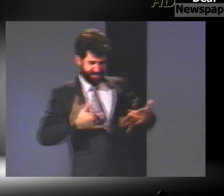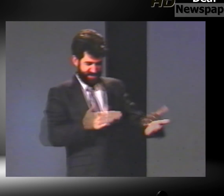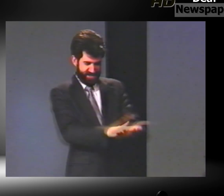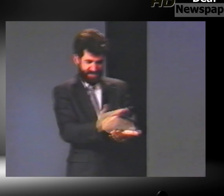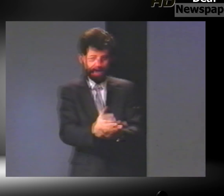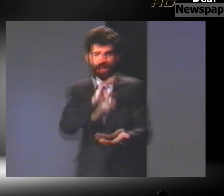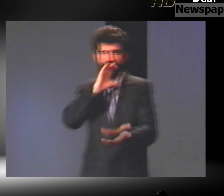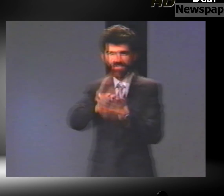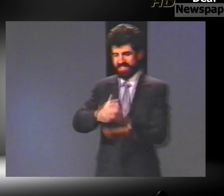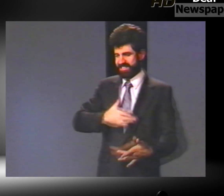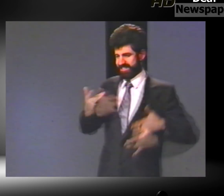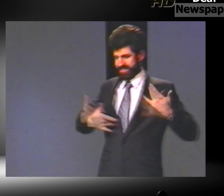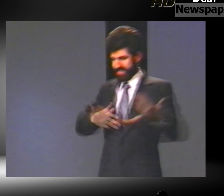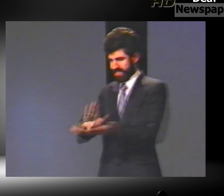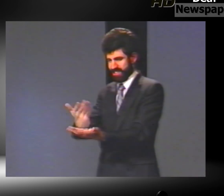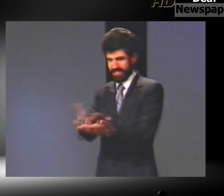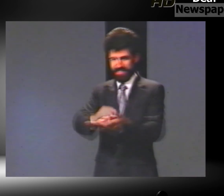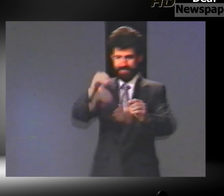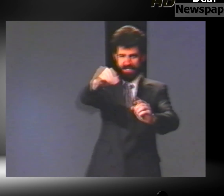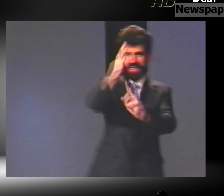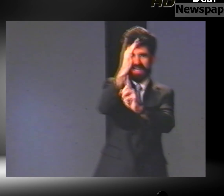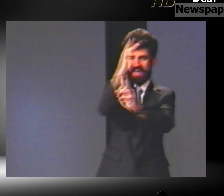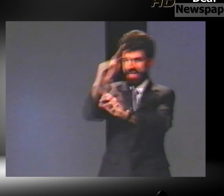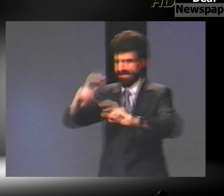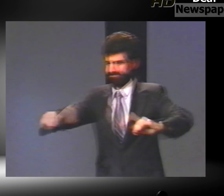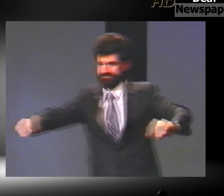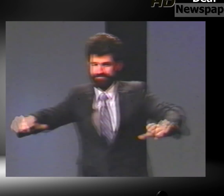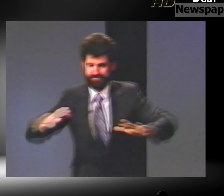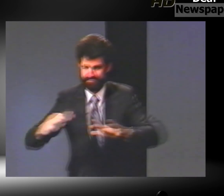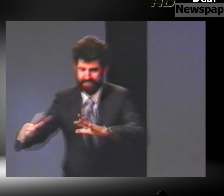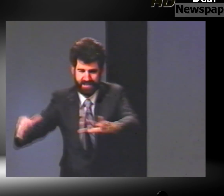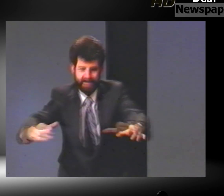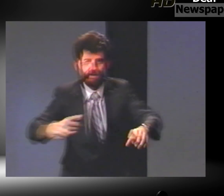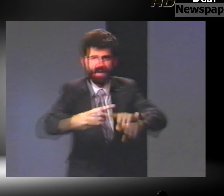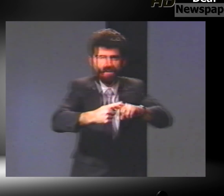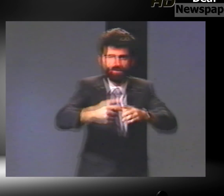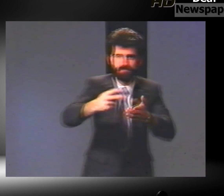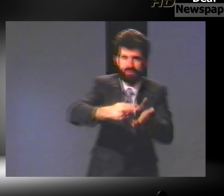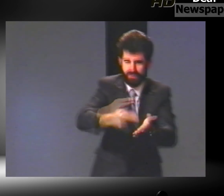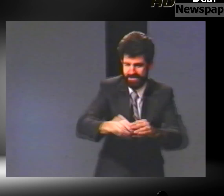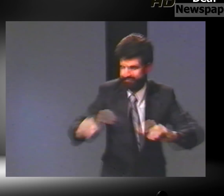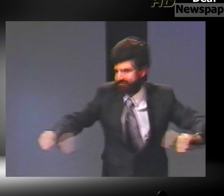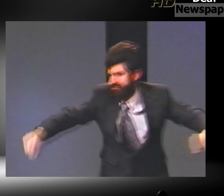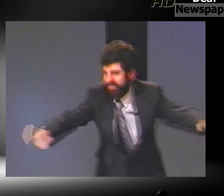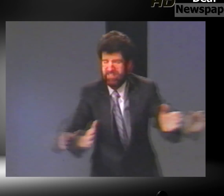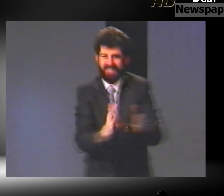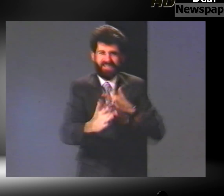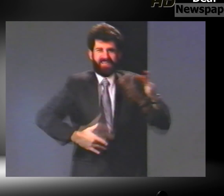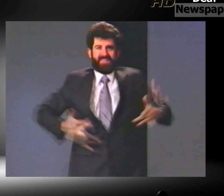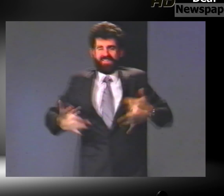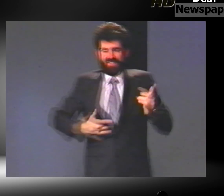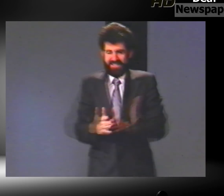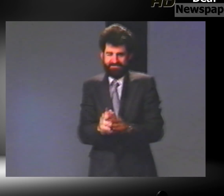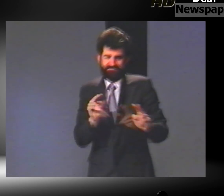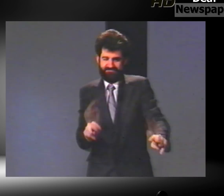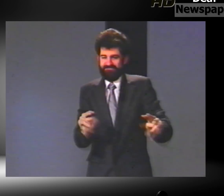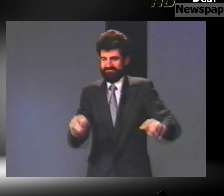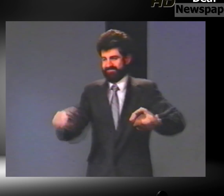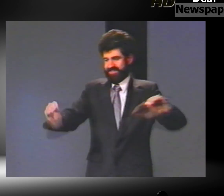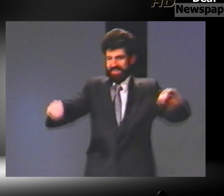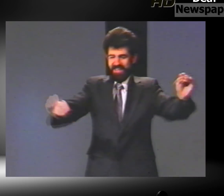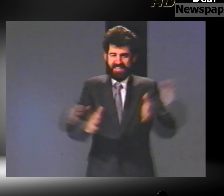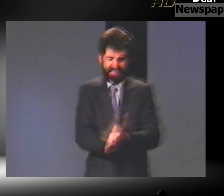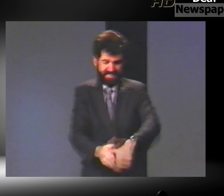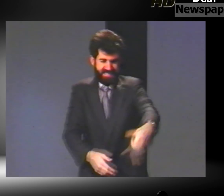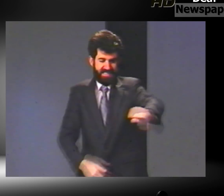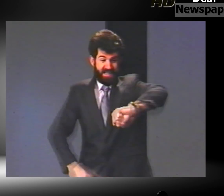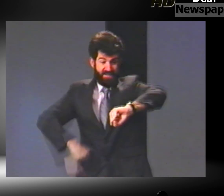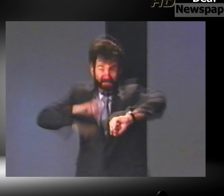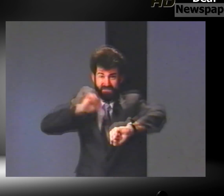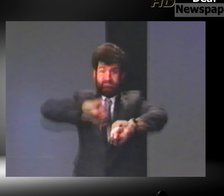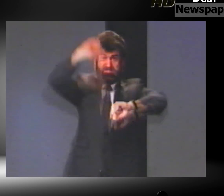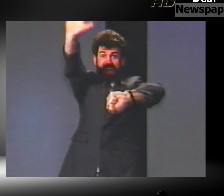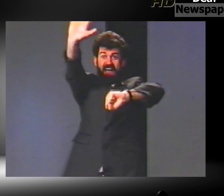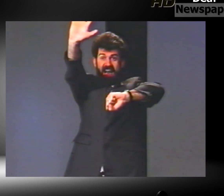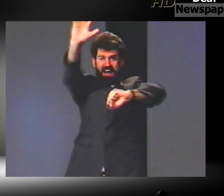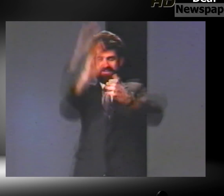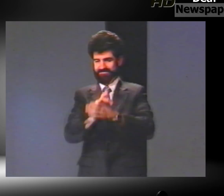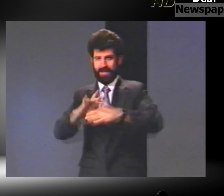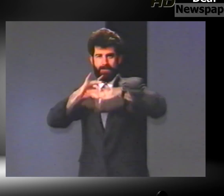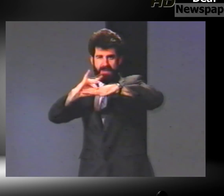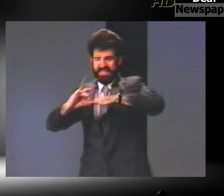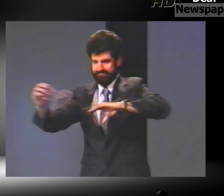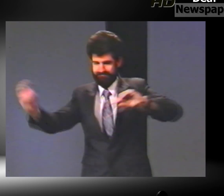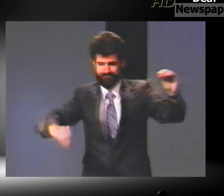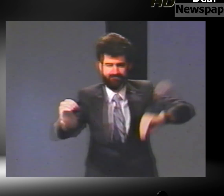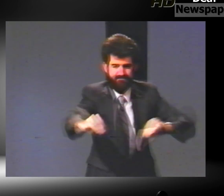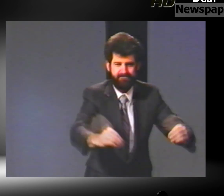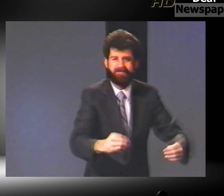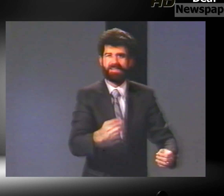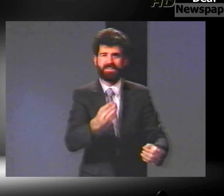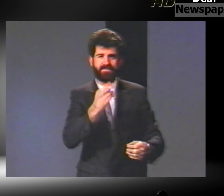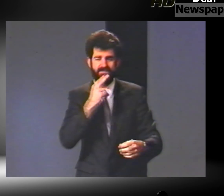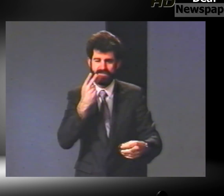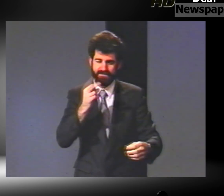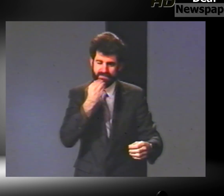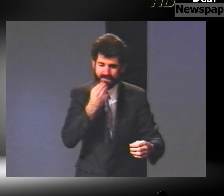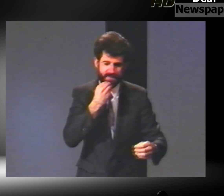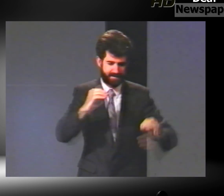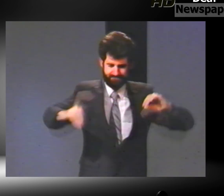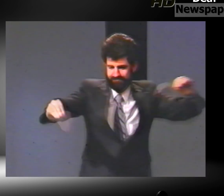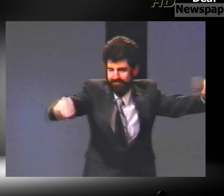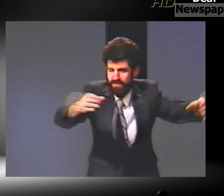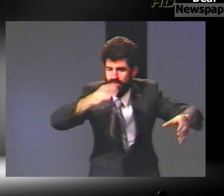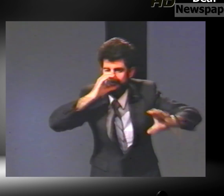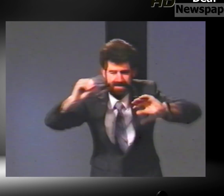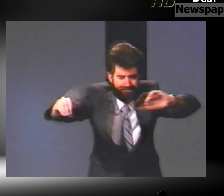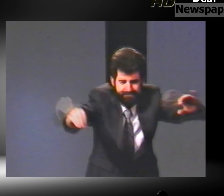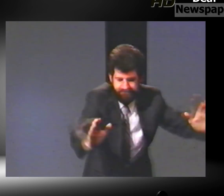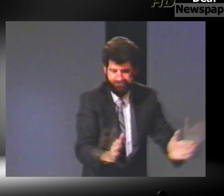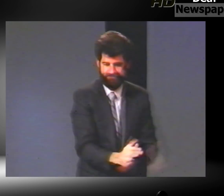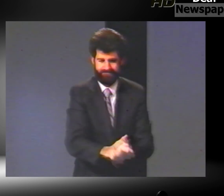The dinner plates, silverwares, cups, drinks, and food are set on the table before the time of 5:00 comes.